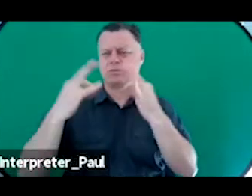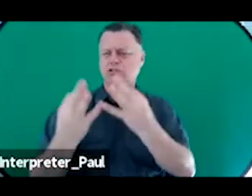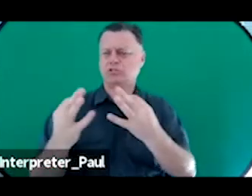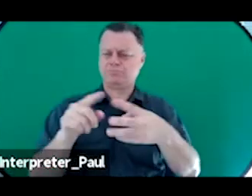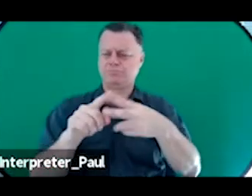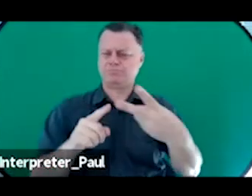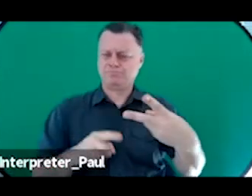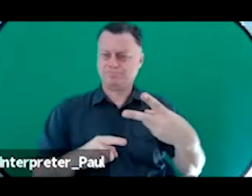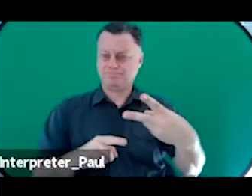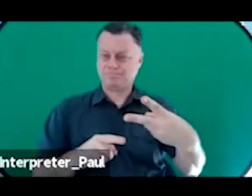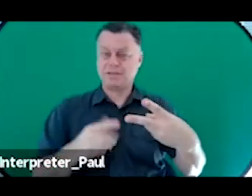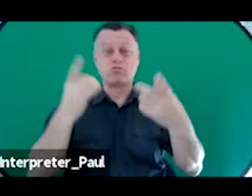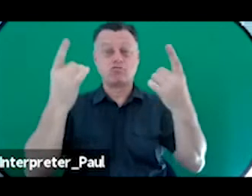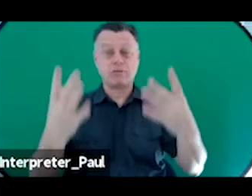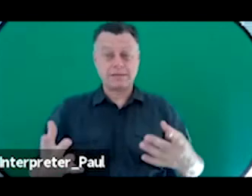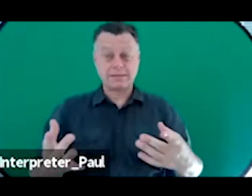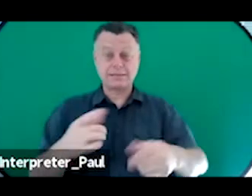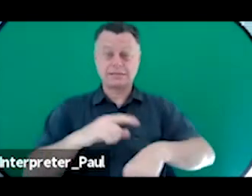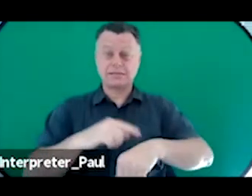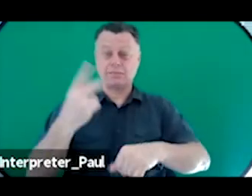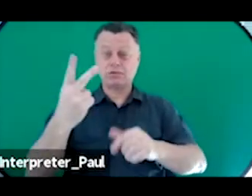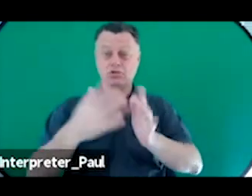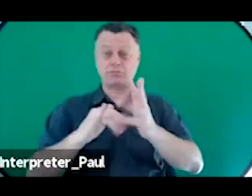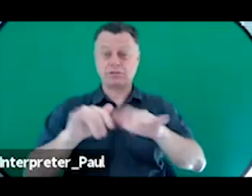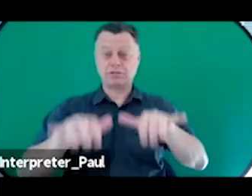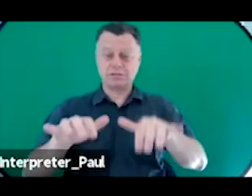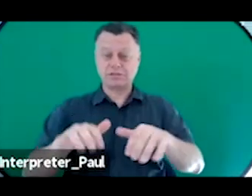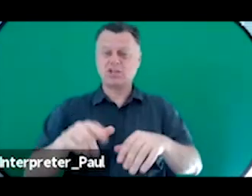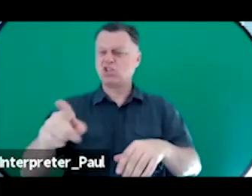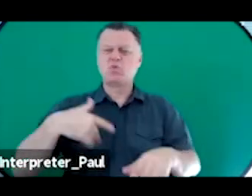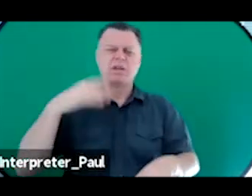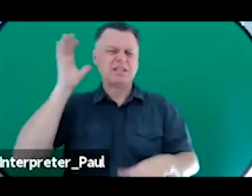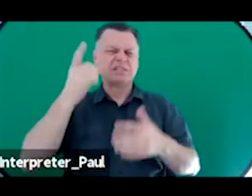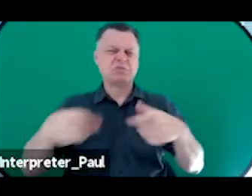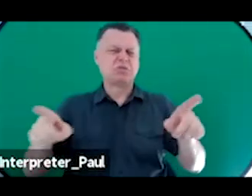Let me get that music cued up. If you would like to mute the audio, I will also put when the music